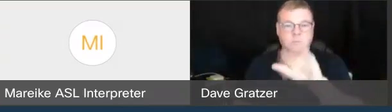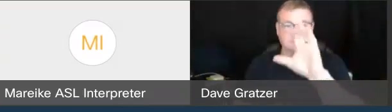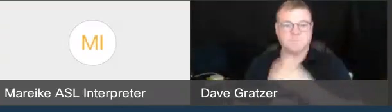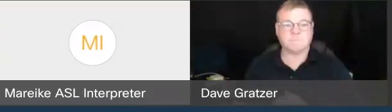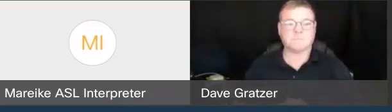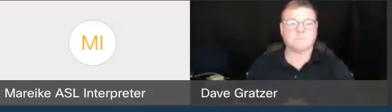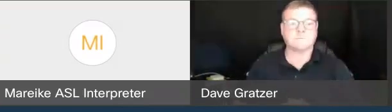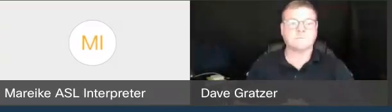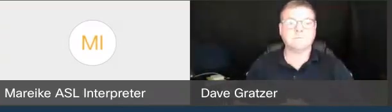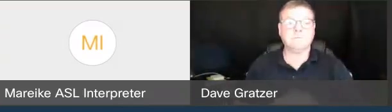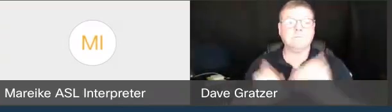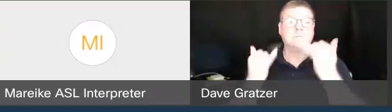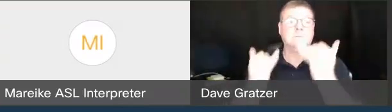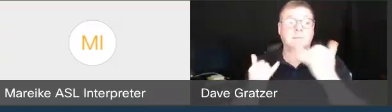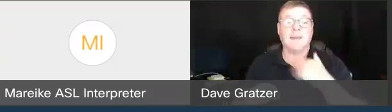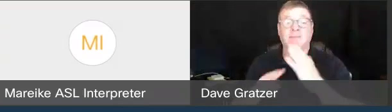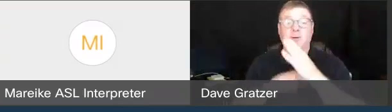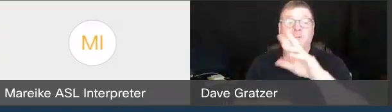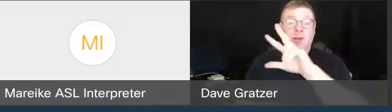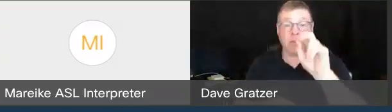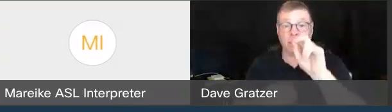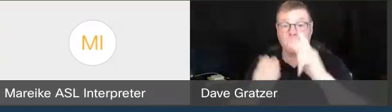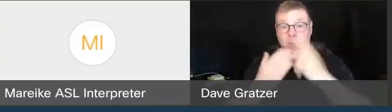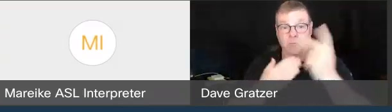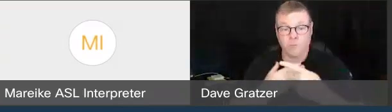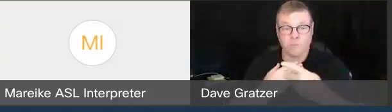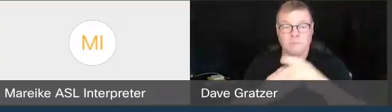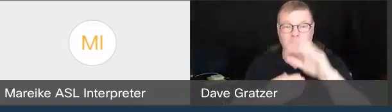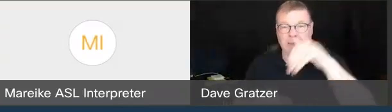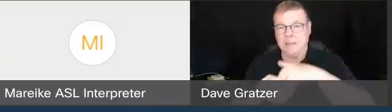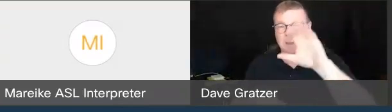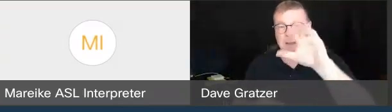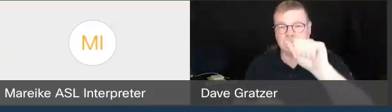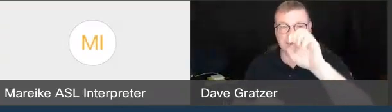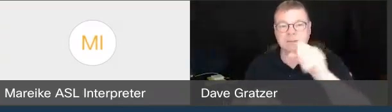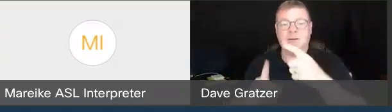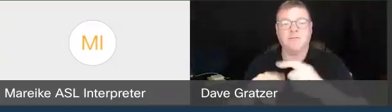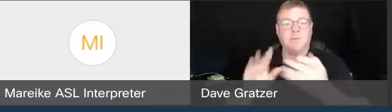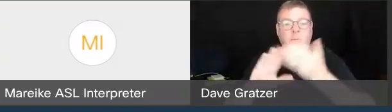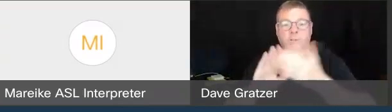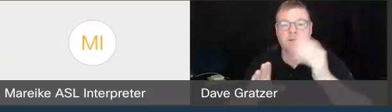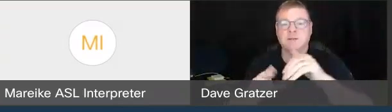At CASES we currently have over 30 programs operating out of offices in four boroughs